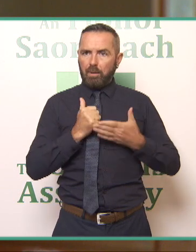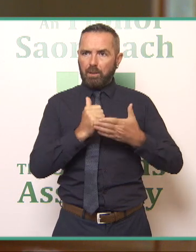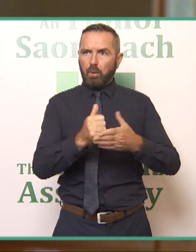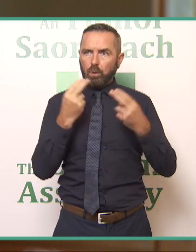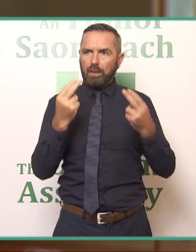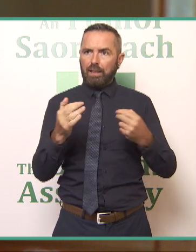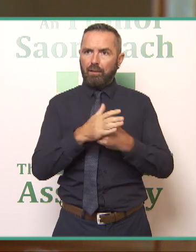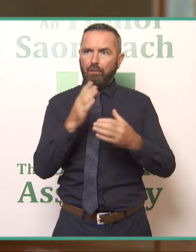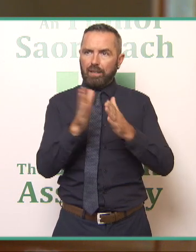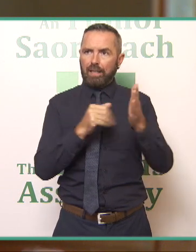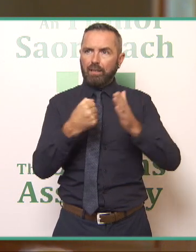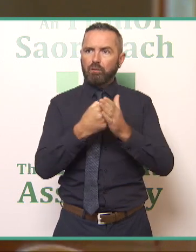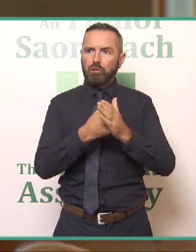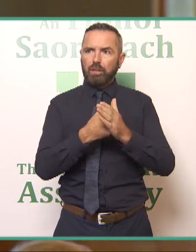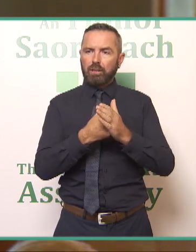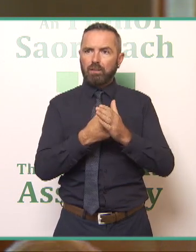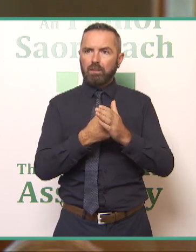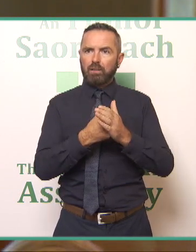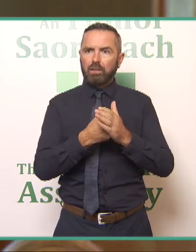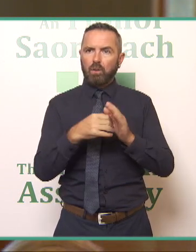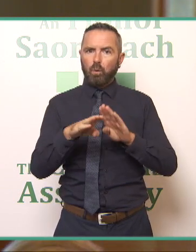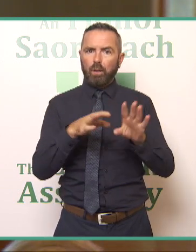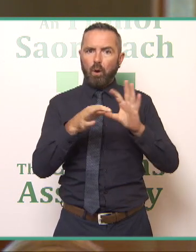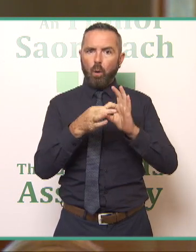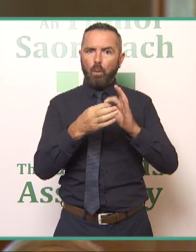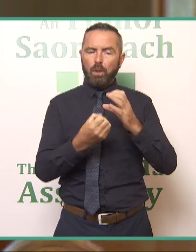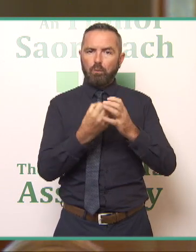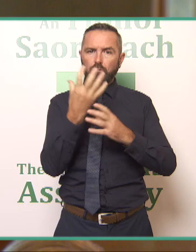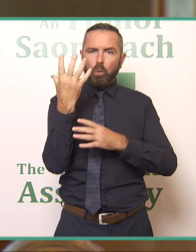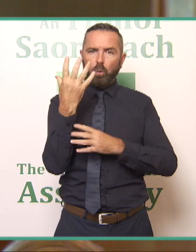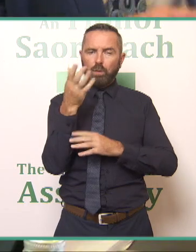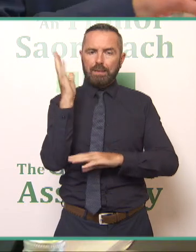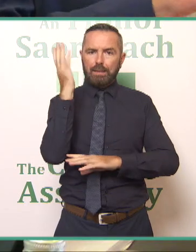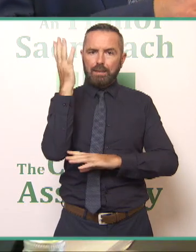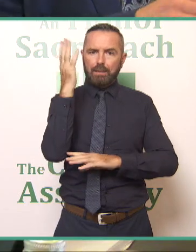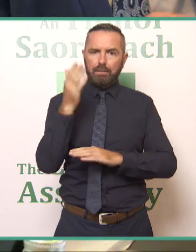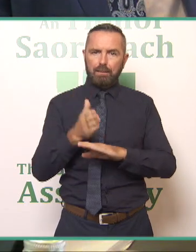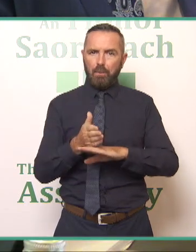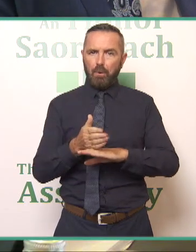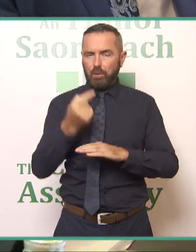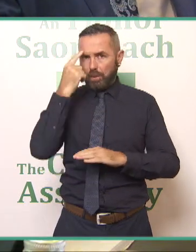of the industry with hopeful Timbers? Thank you. Liam. Got an import. Yeah. Thank